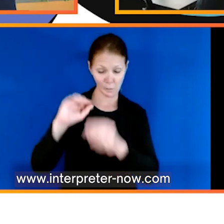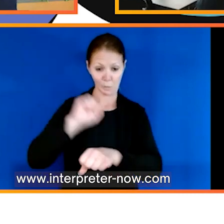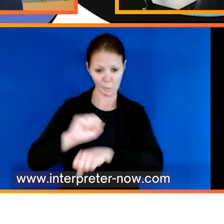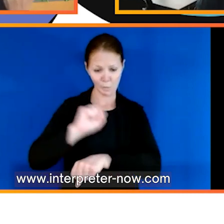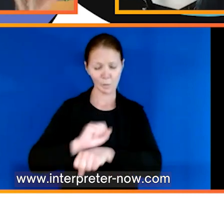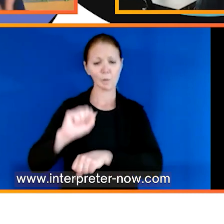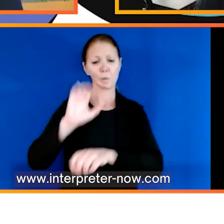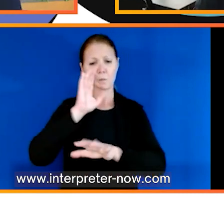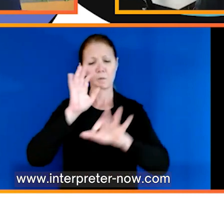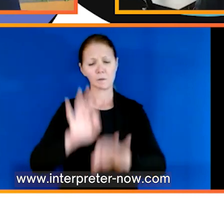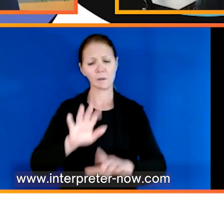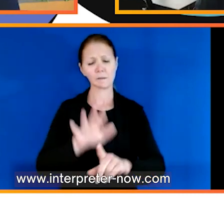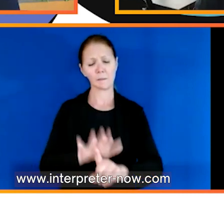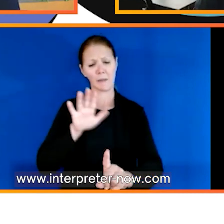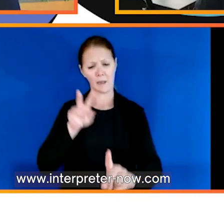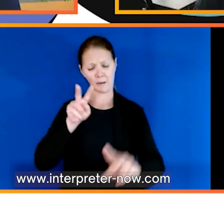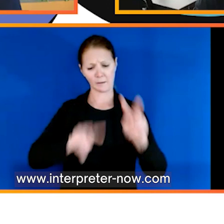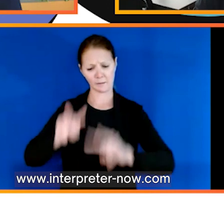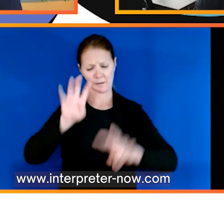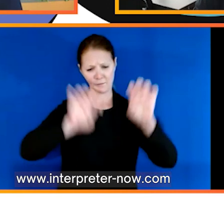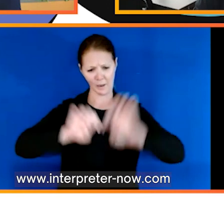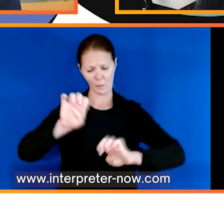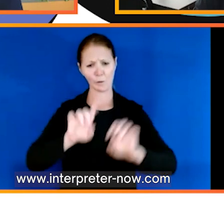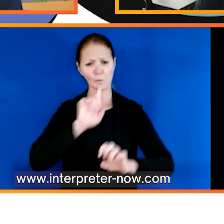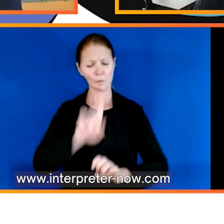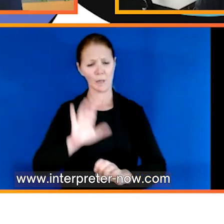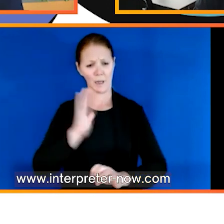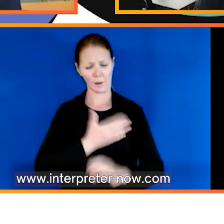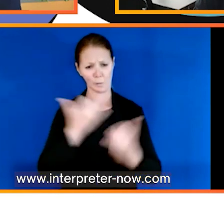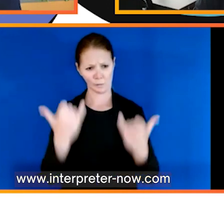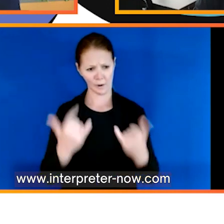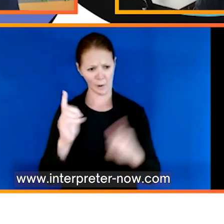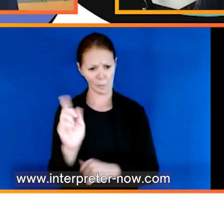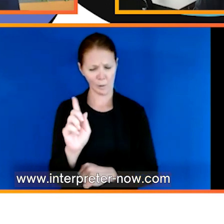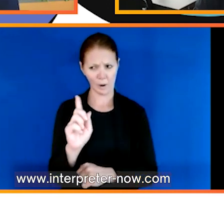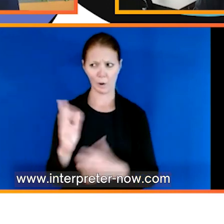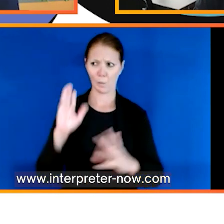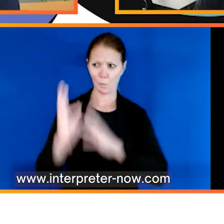After about 10 years of doing this work, we took a step back and really evaluated where